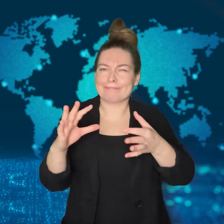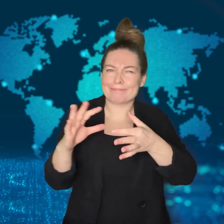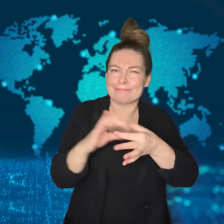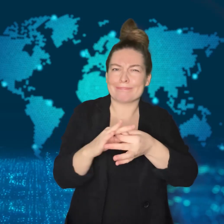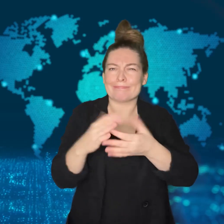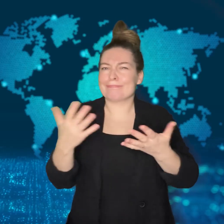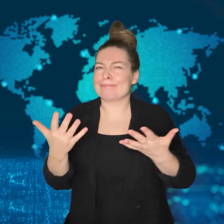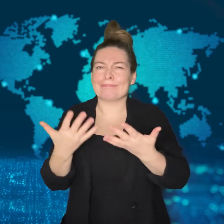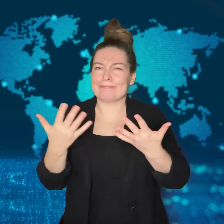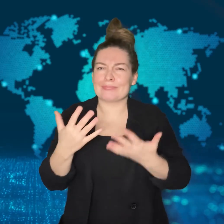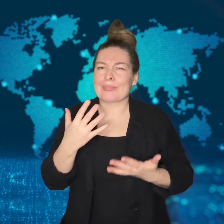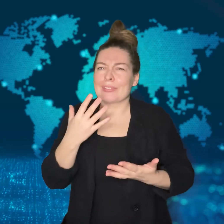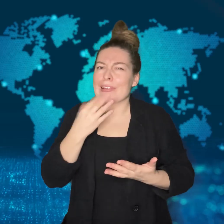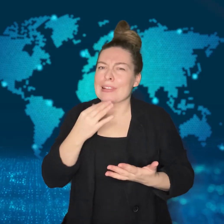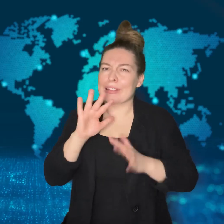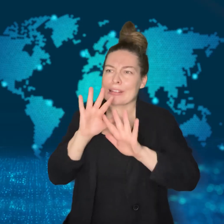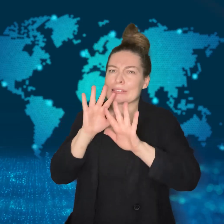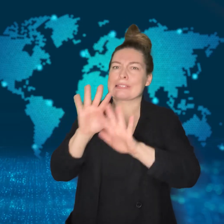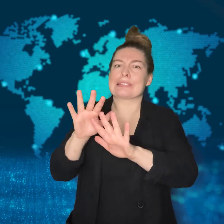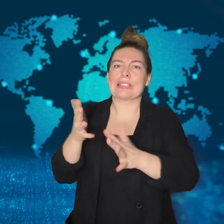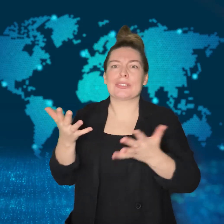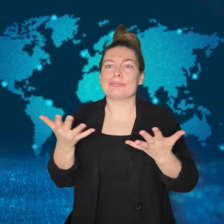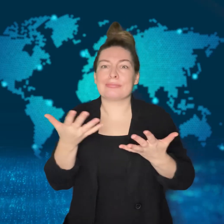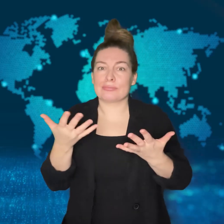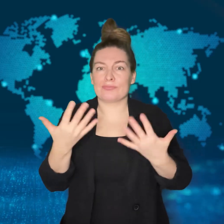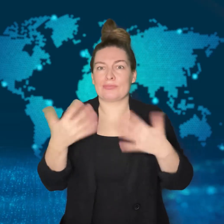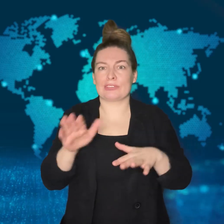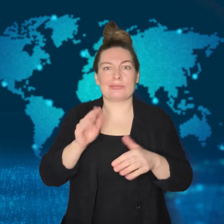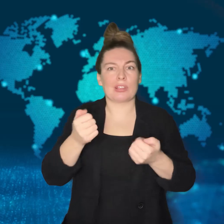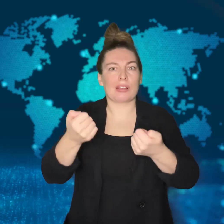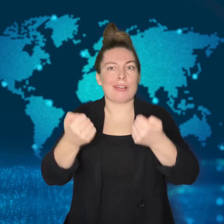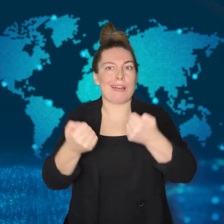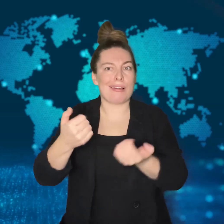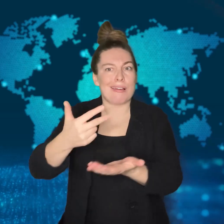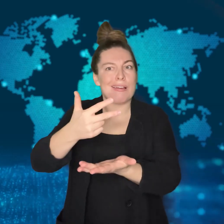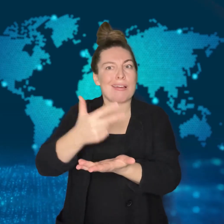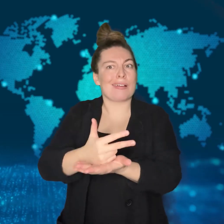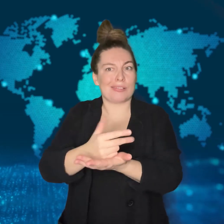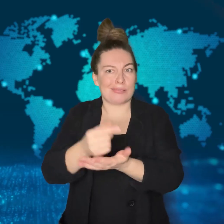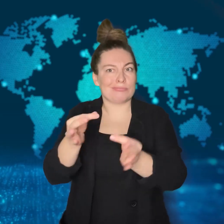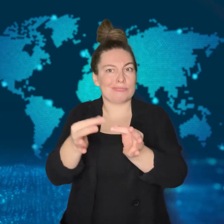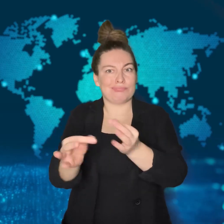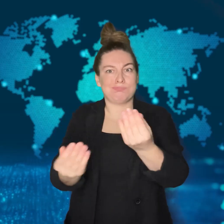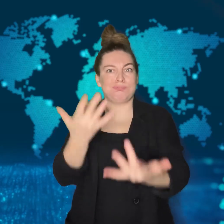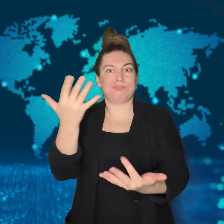In one of those incidents, a Jewish Member of